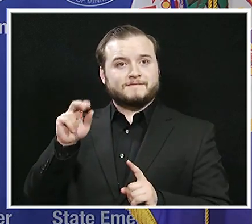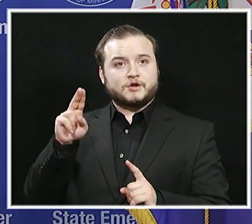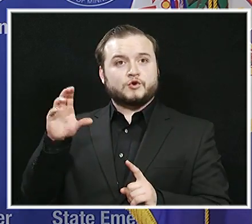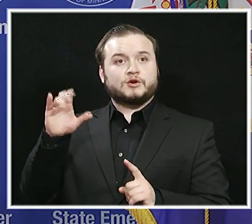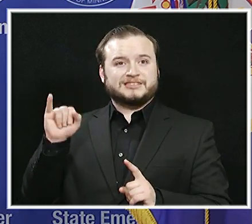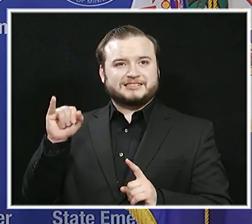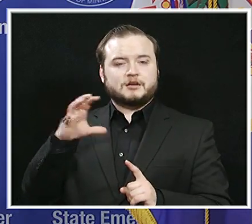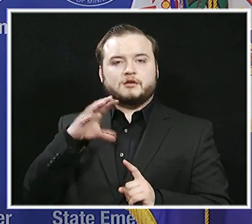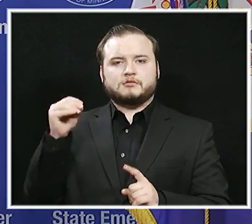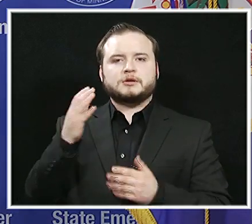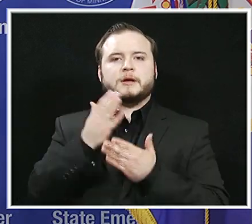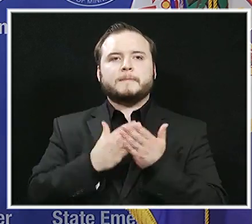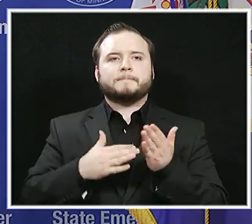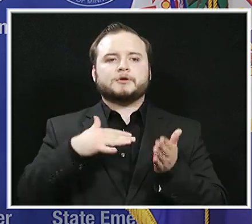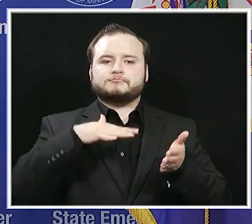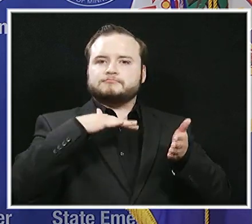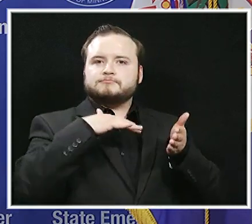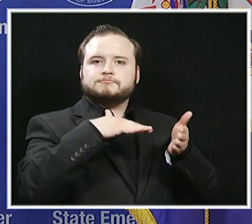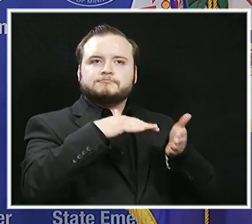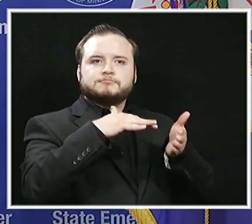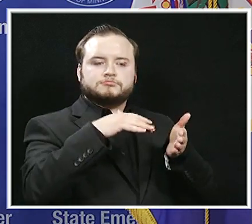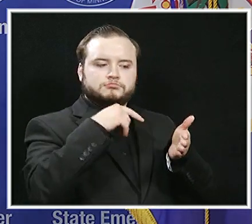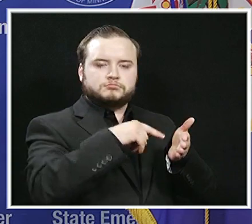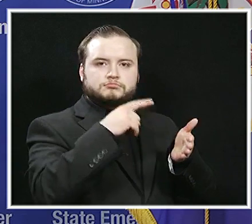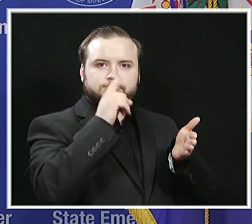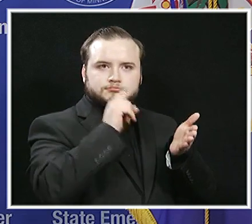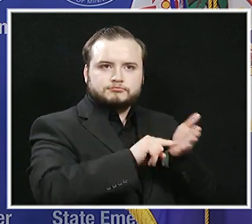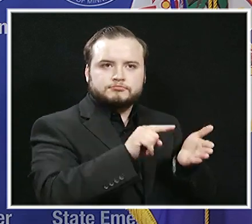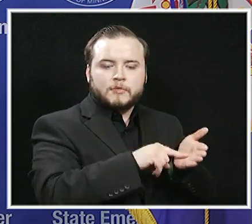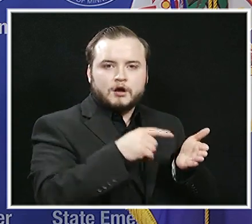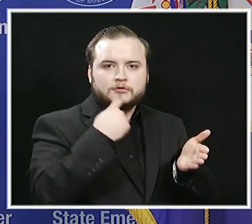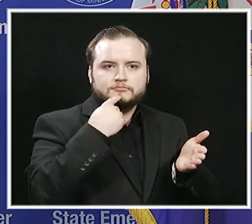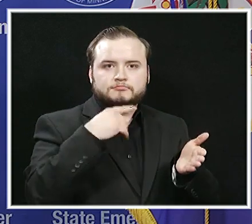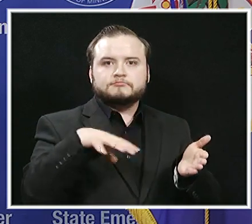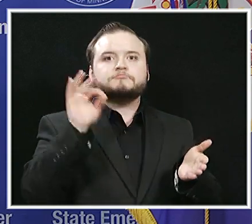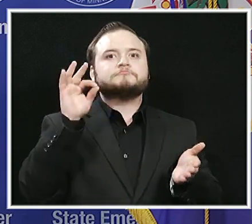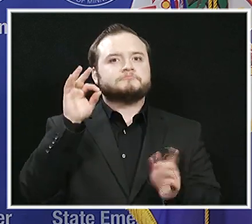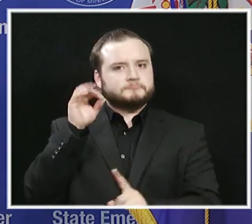Now, the news coming from Dr. Fauci and some of the Gilead studies, this is pretty exciting stuff.